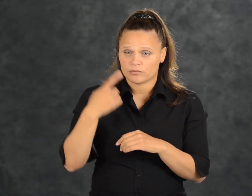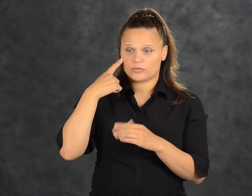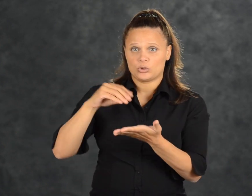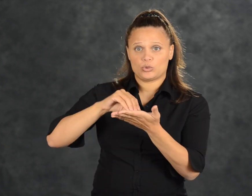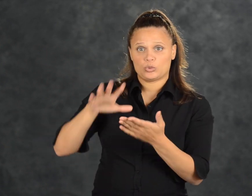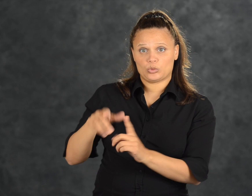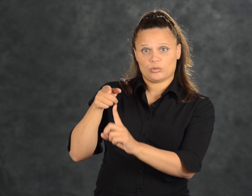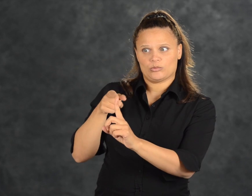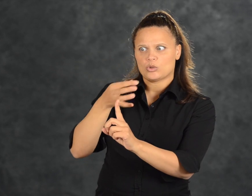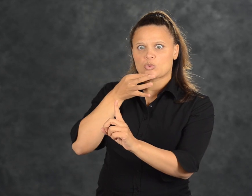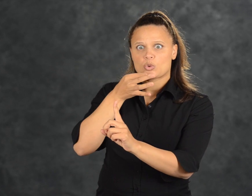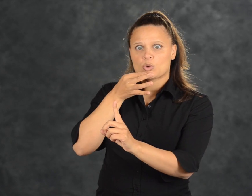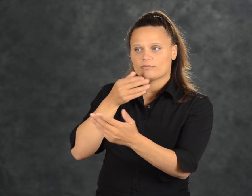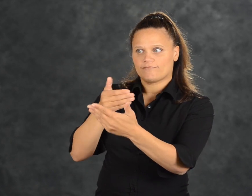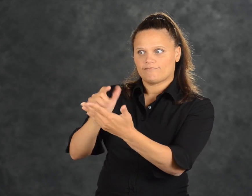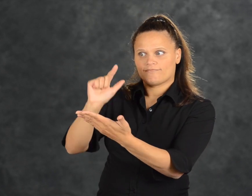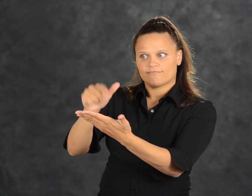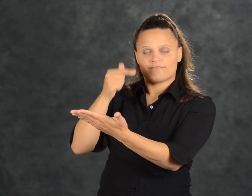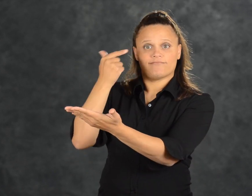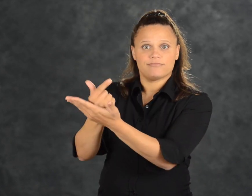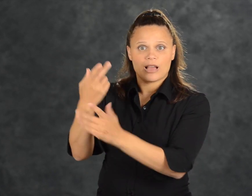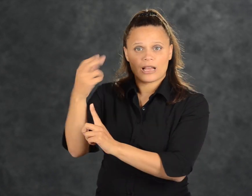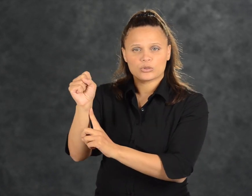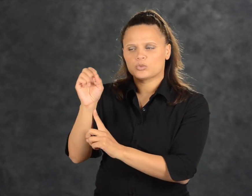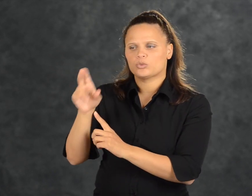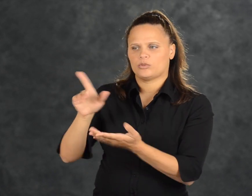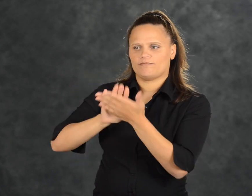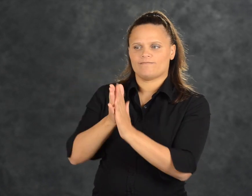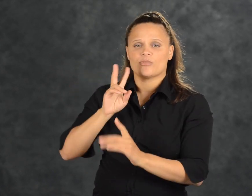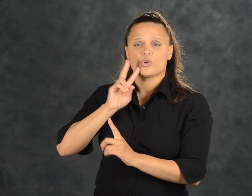or age twenty two and are ready to transition to adult services.